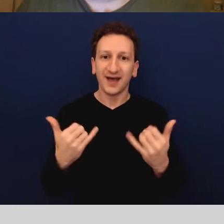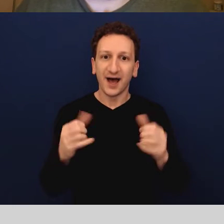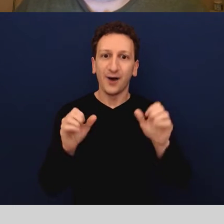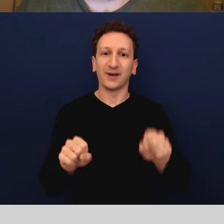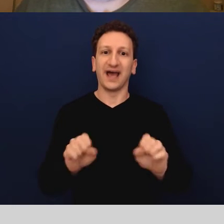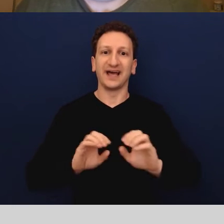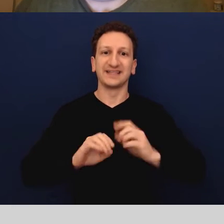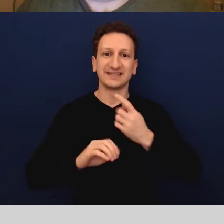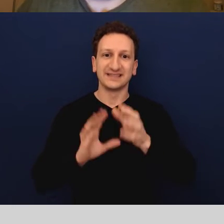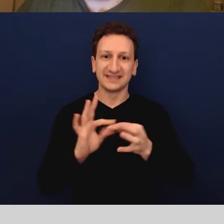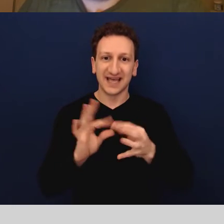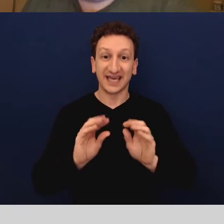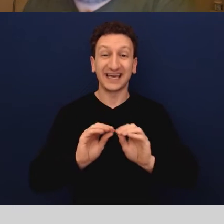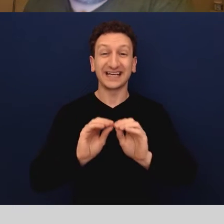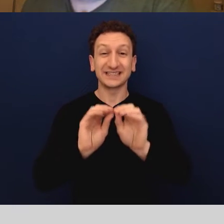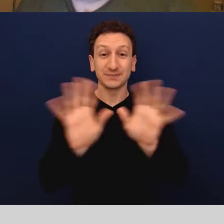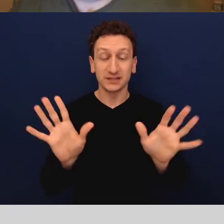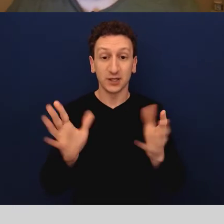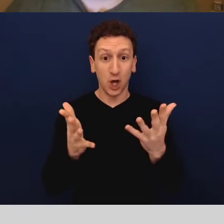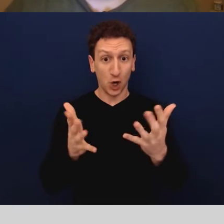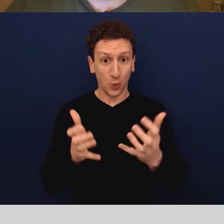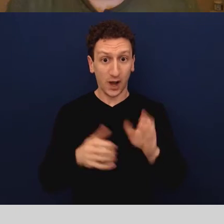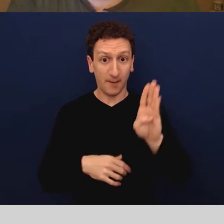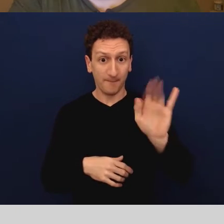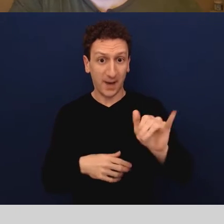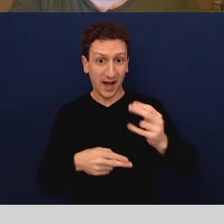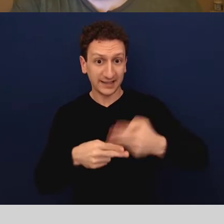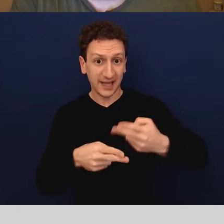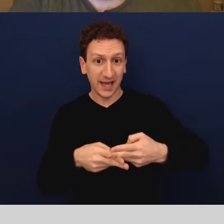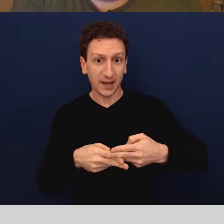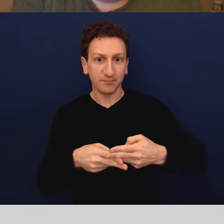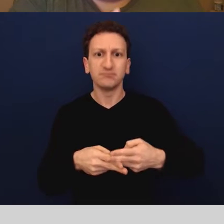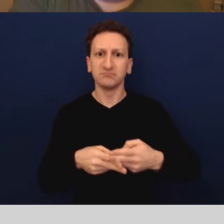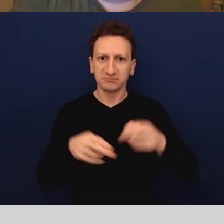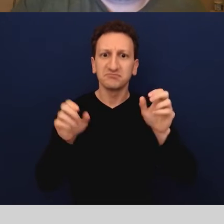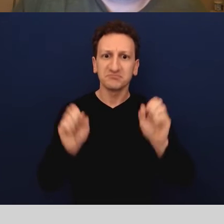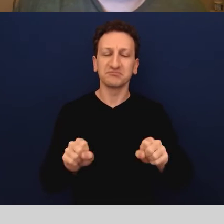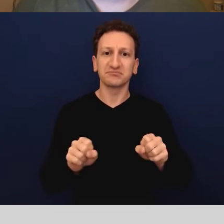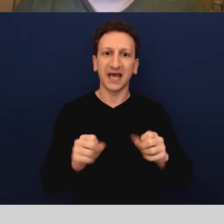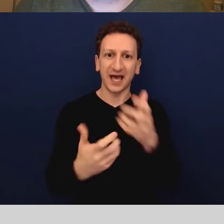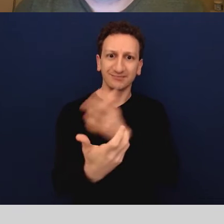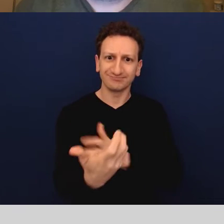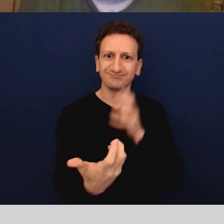that if you want by name, very similar to the decorator we had before that we kind of improvised with a default,